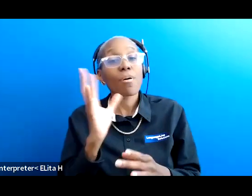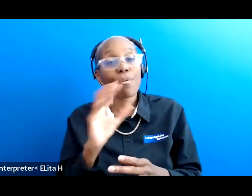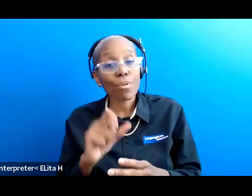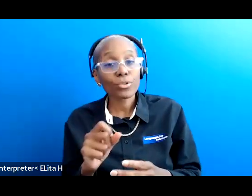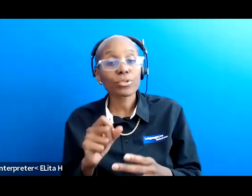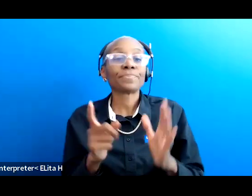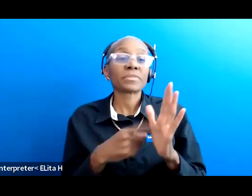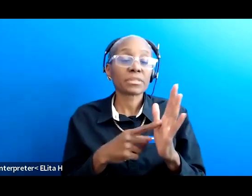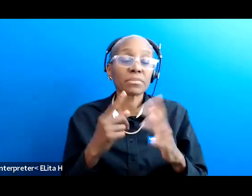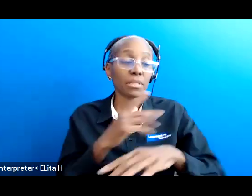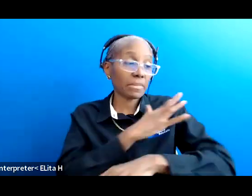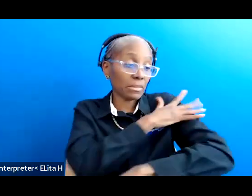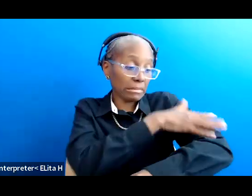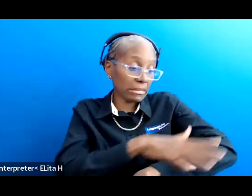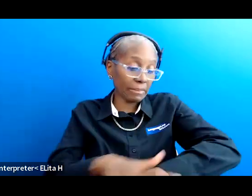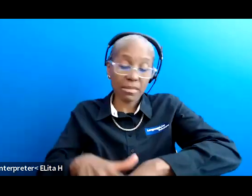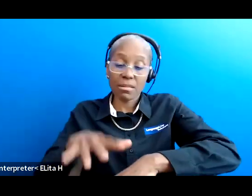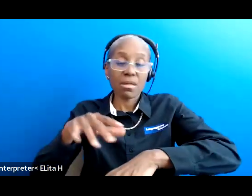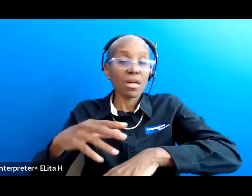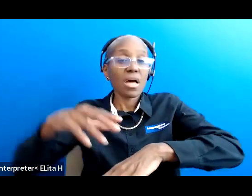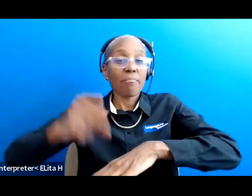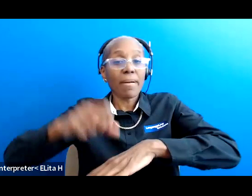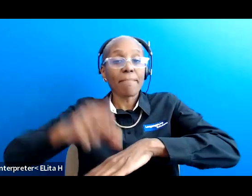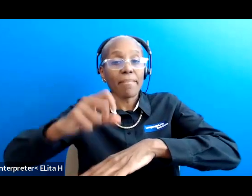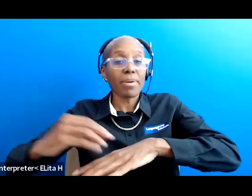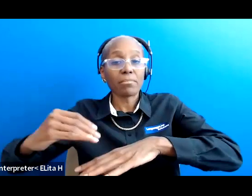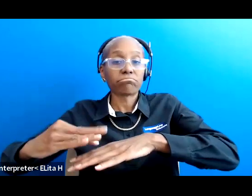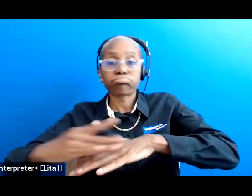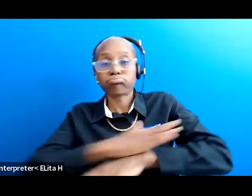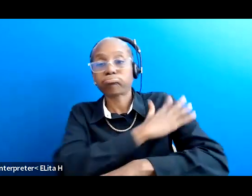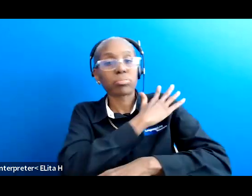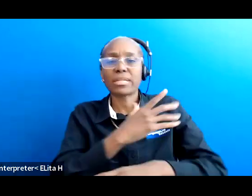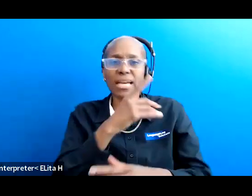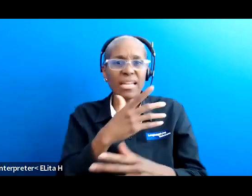sometimes the blood vessels don't pump as well as they used to. So that can be a problem.